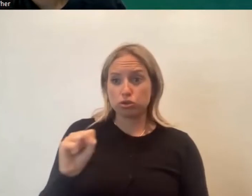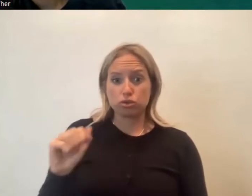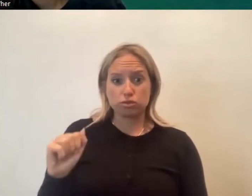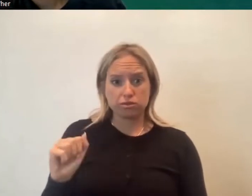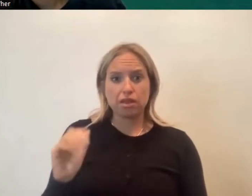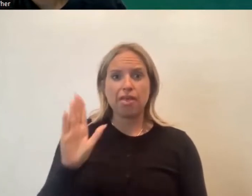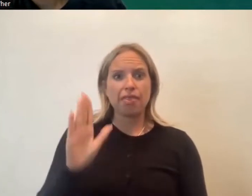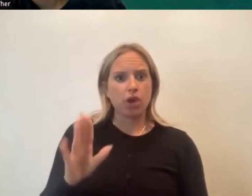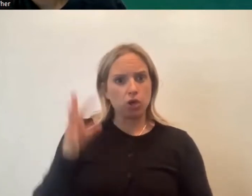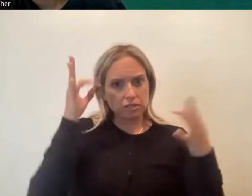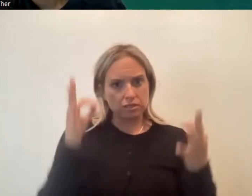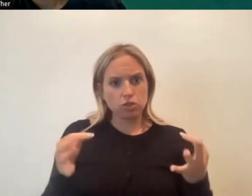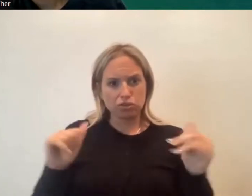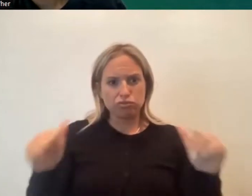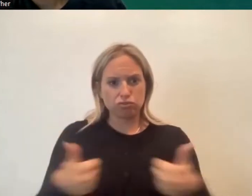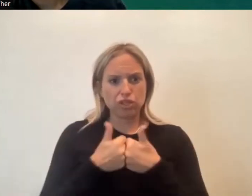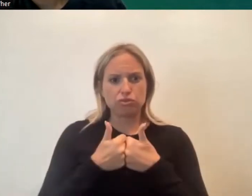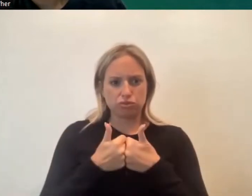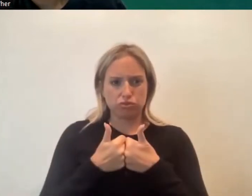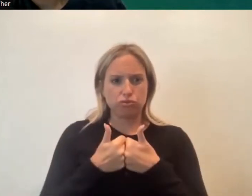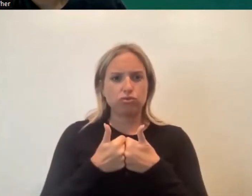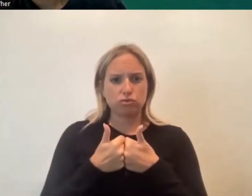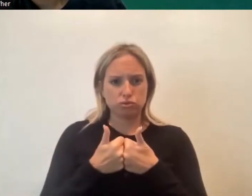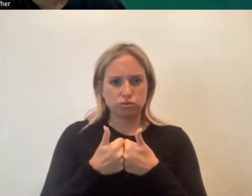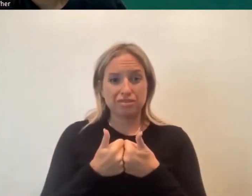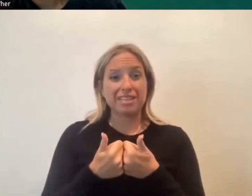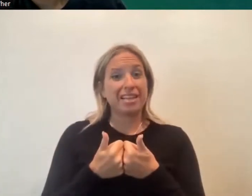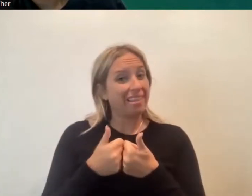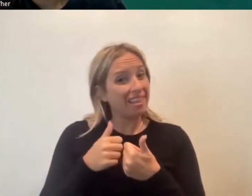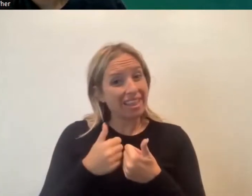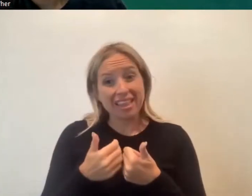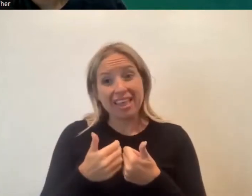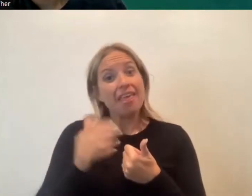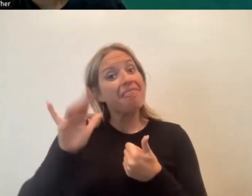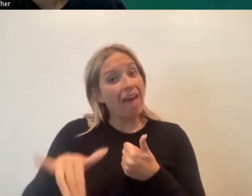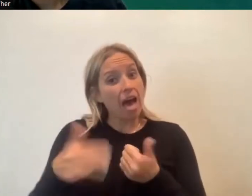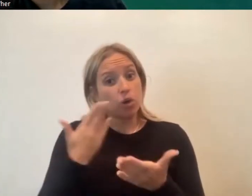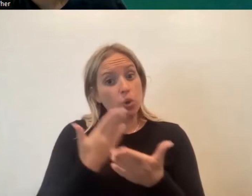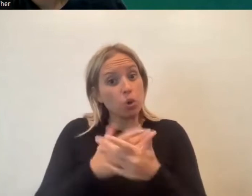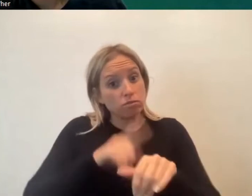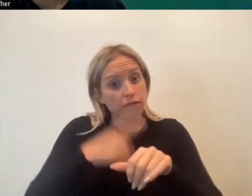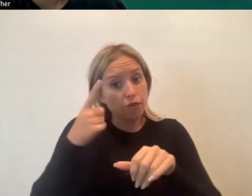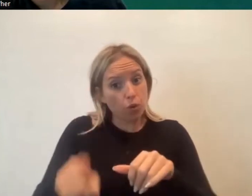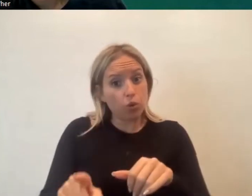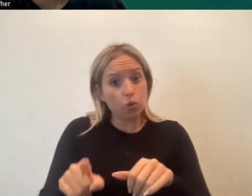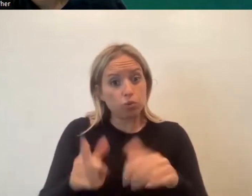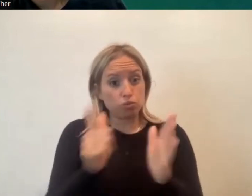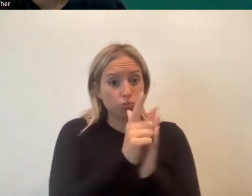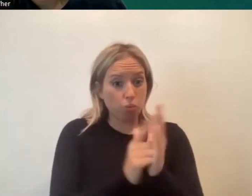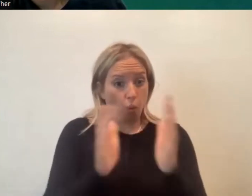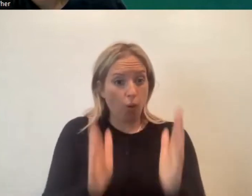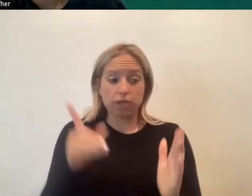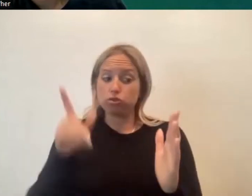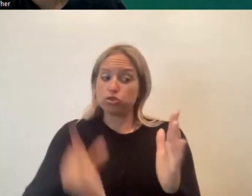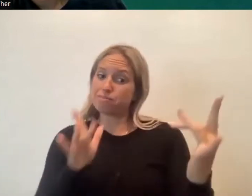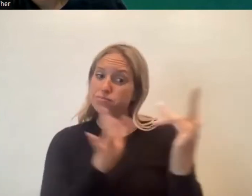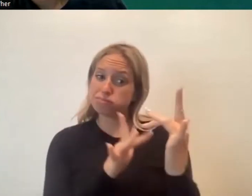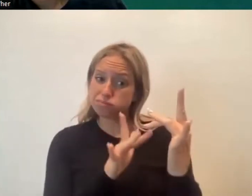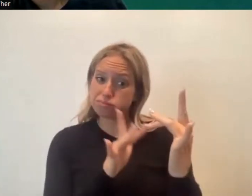decision, that might be a good time to reach out to a lawyer and just get some information.